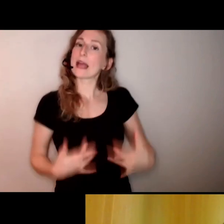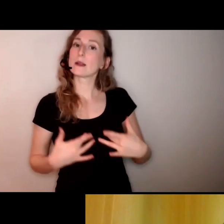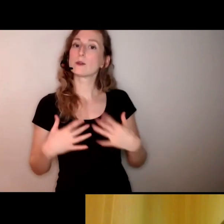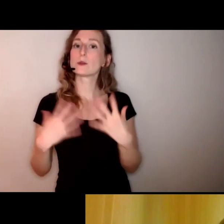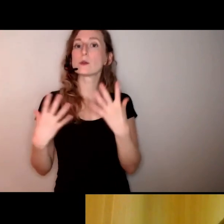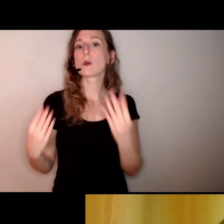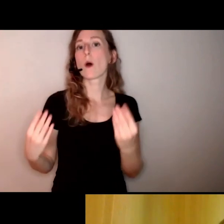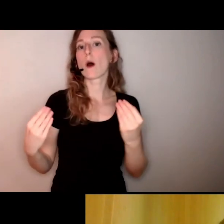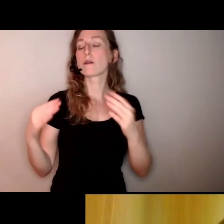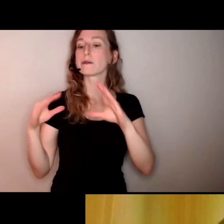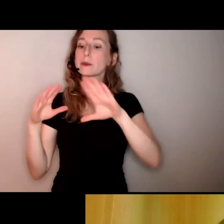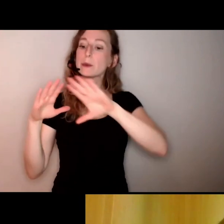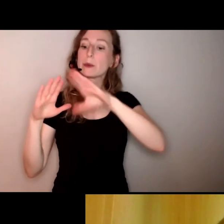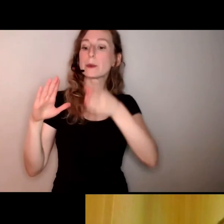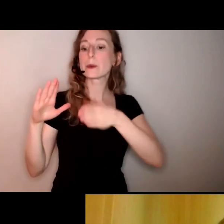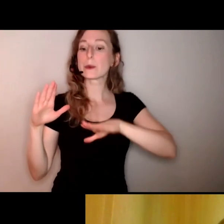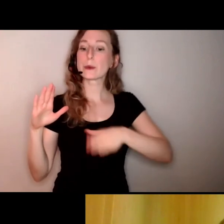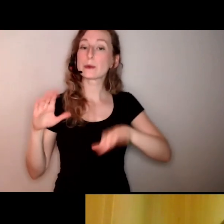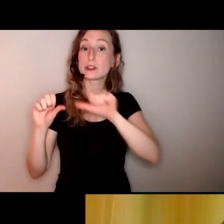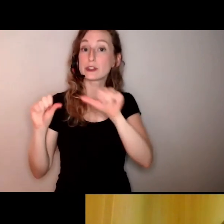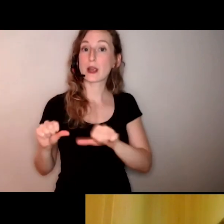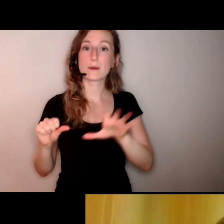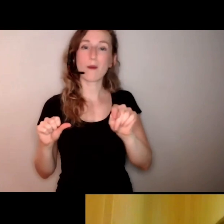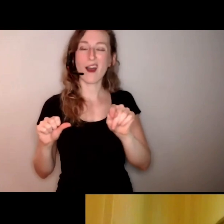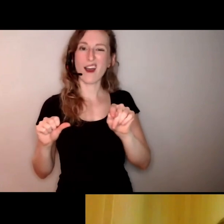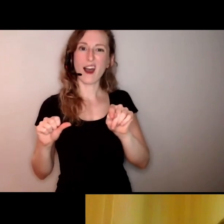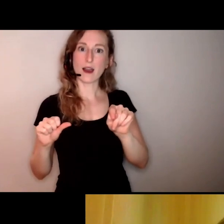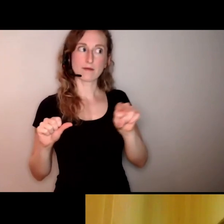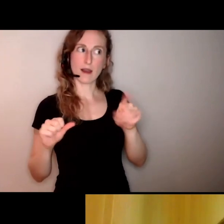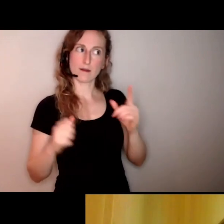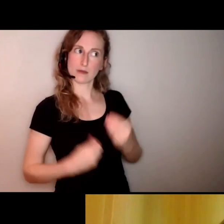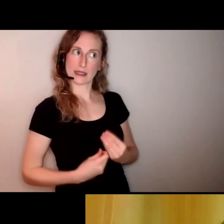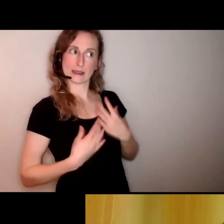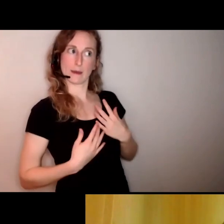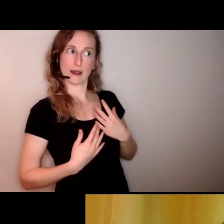edges is really interesting to me right now, so I think I am going to draw something with shapes that have jagged lines.